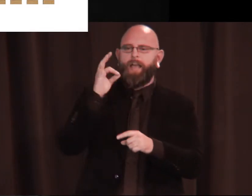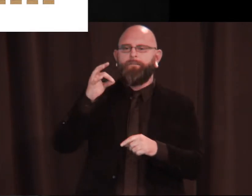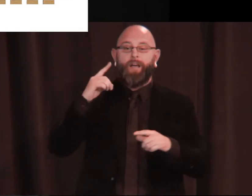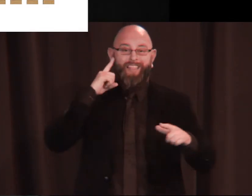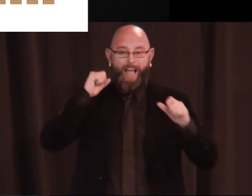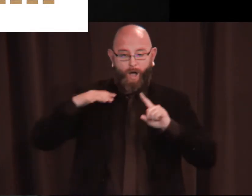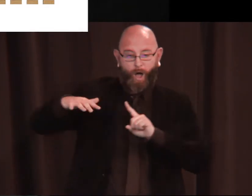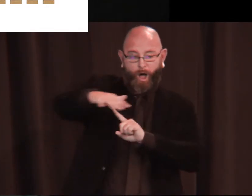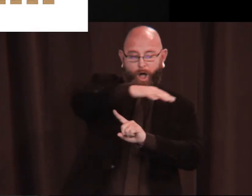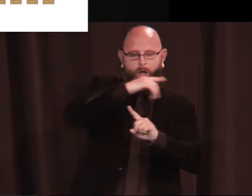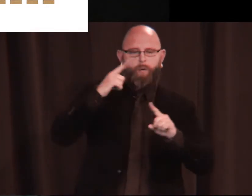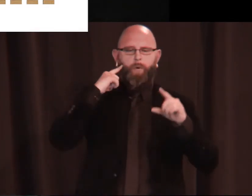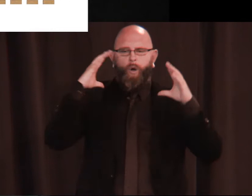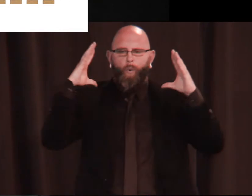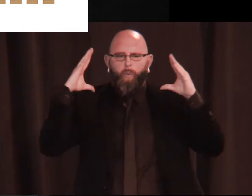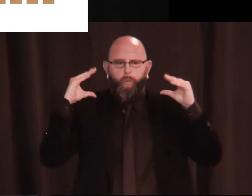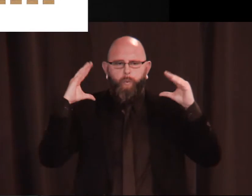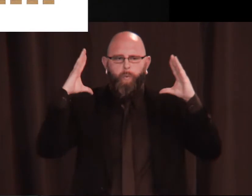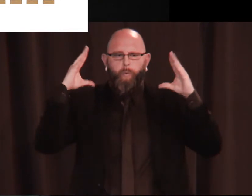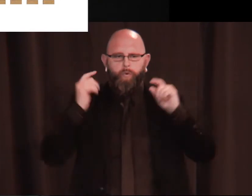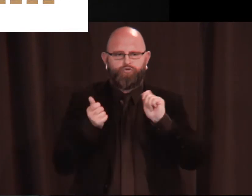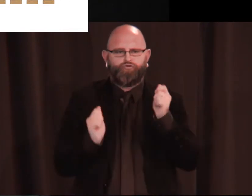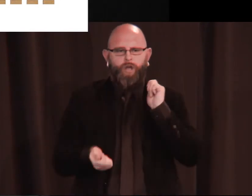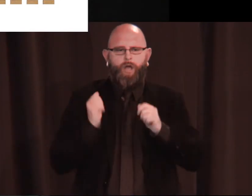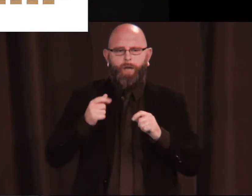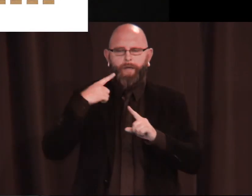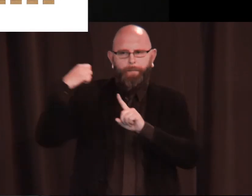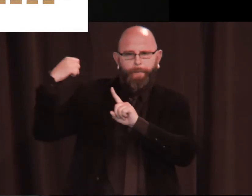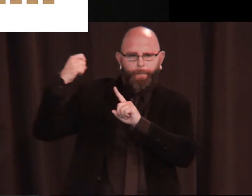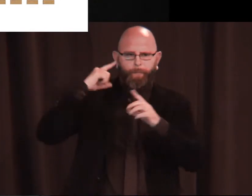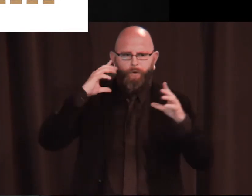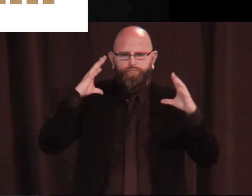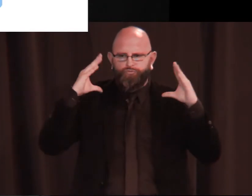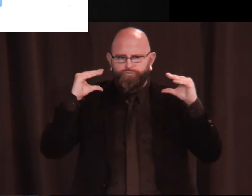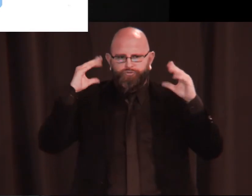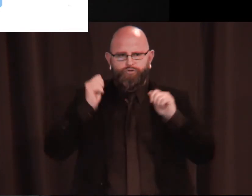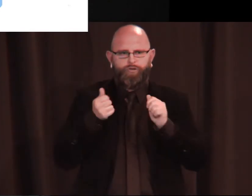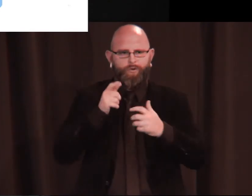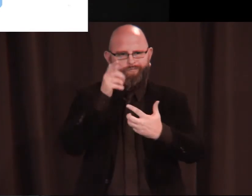They also said the hearing aids didn't break very often either. Okay.